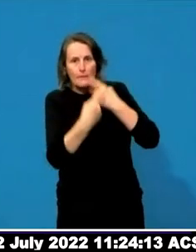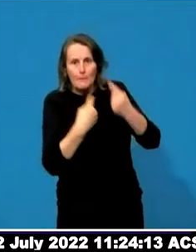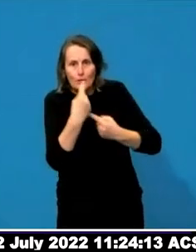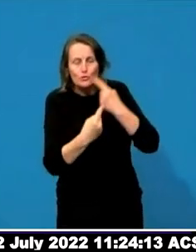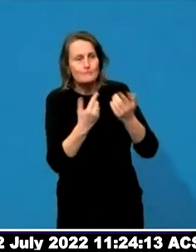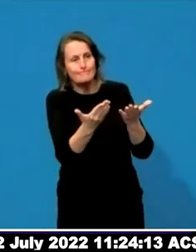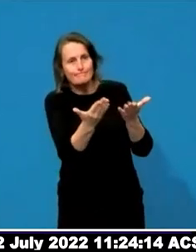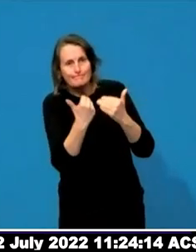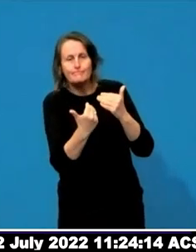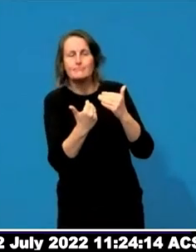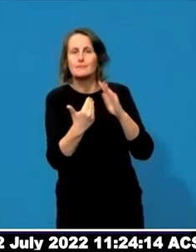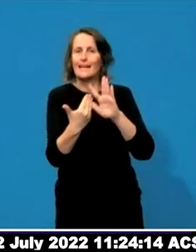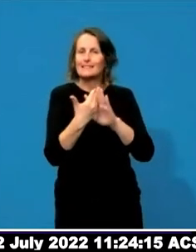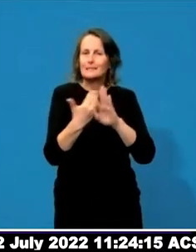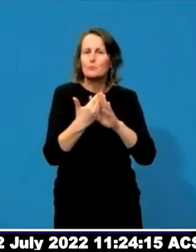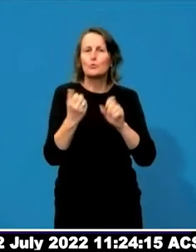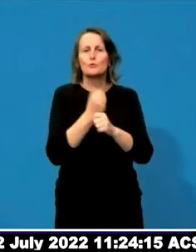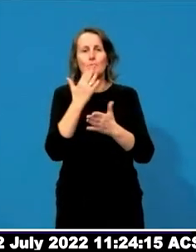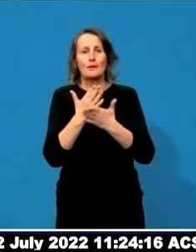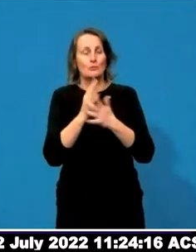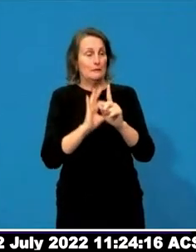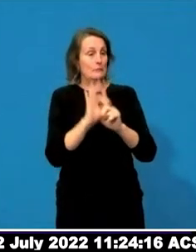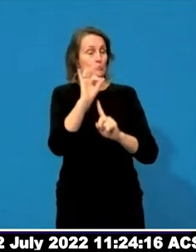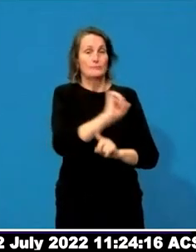of First Nations people in the Territory.